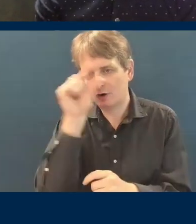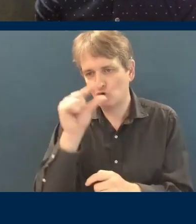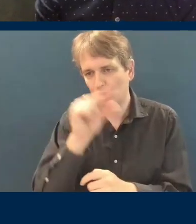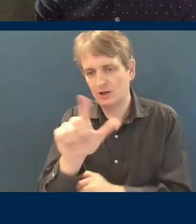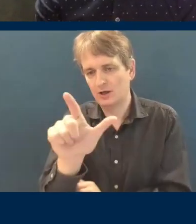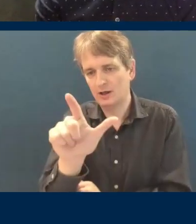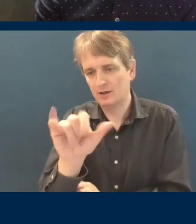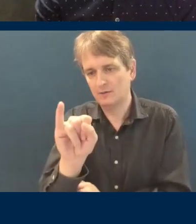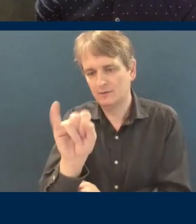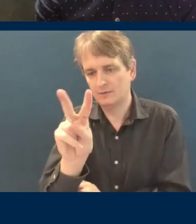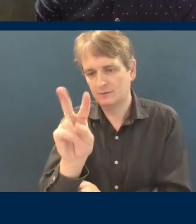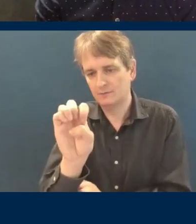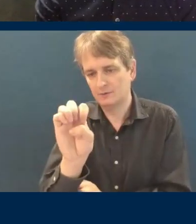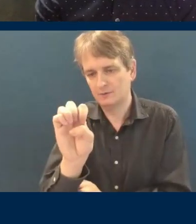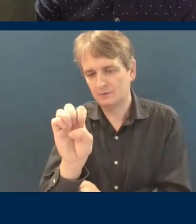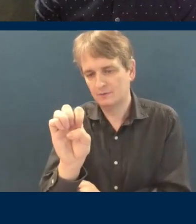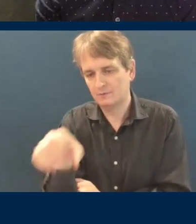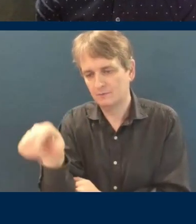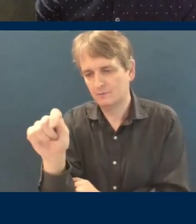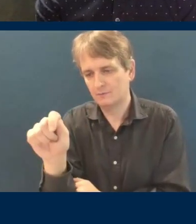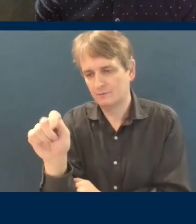So for example, there's Google live,